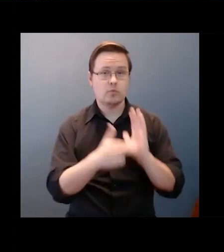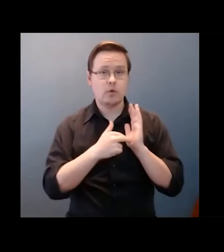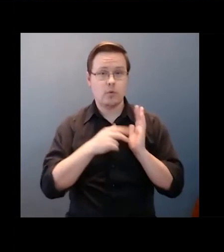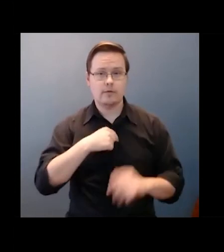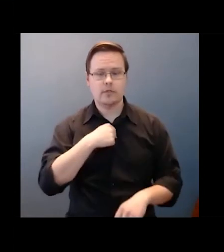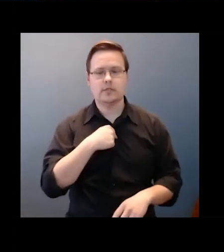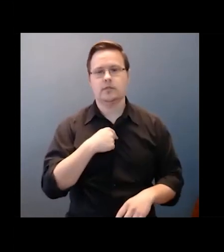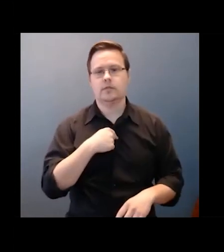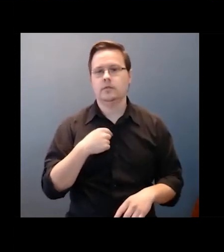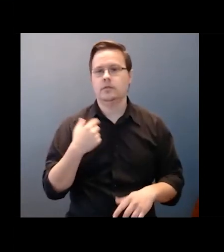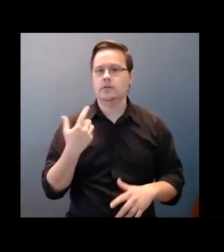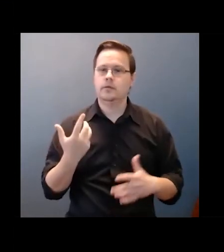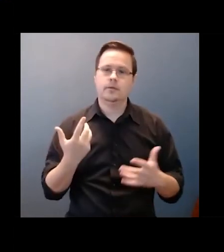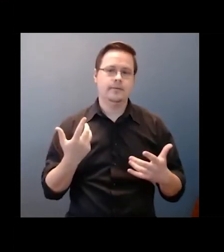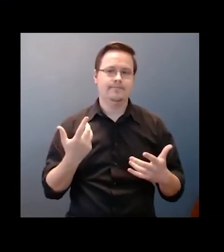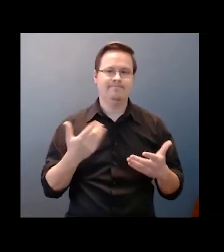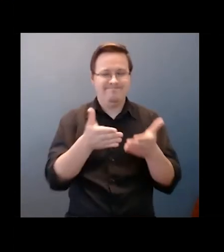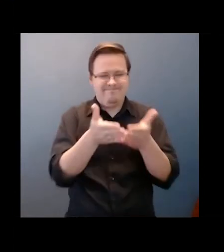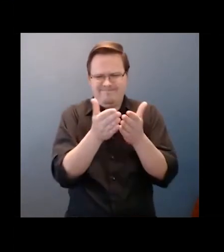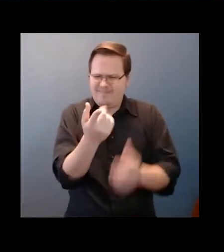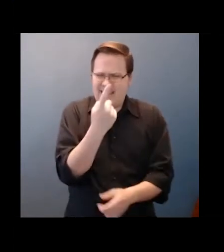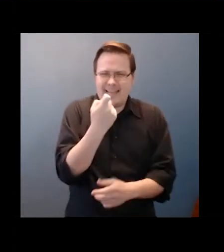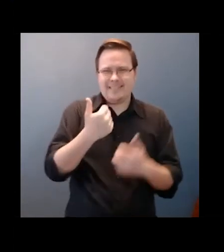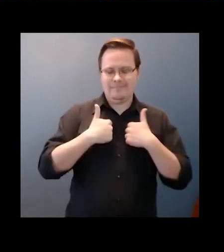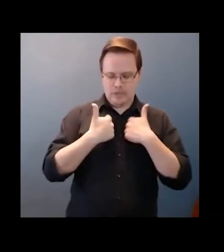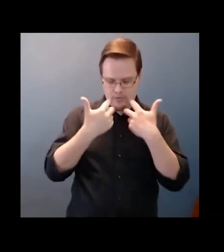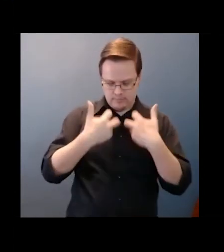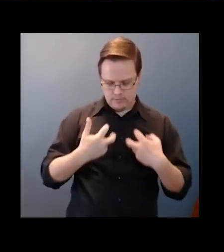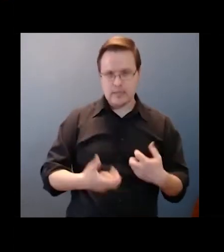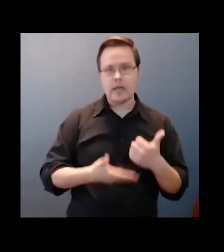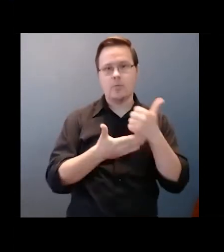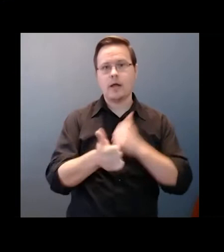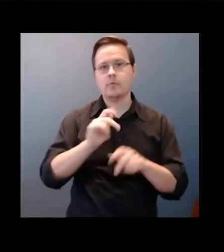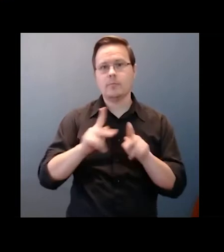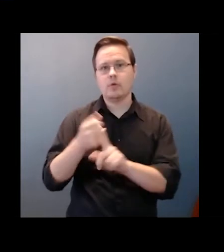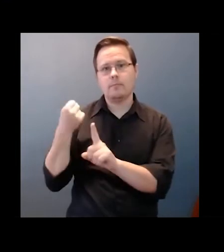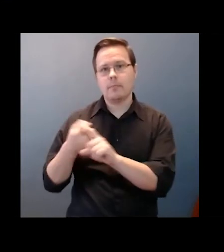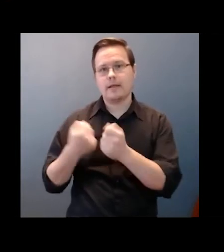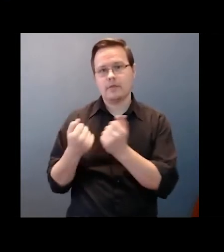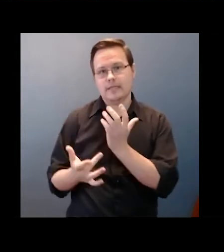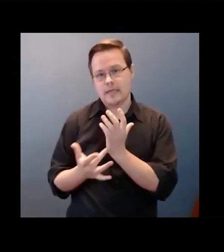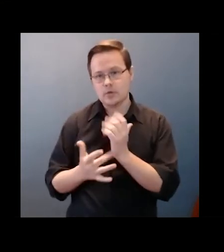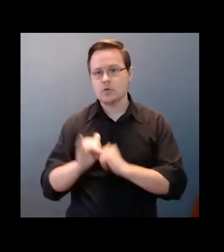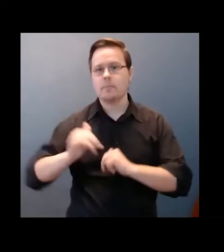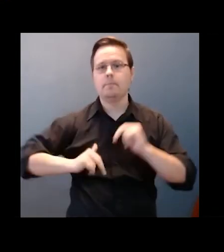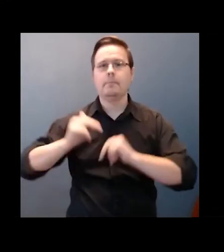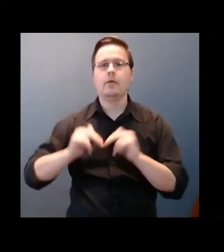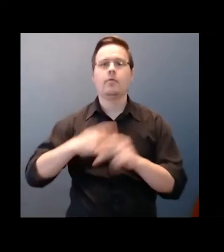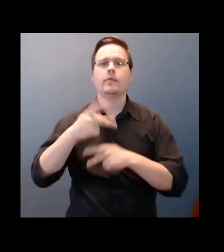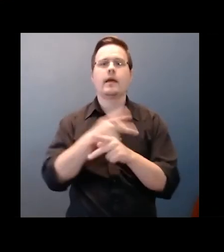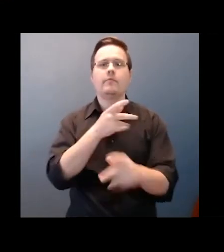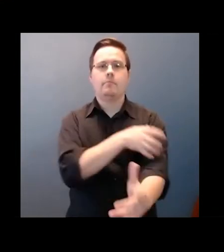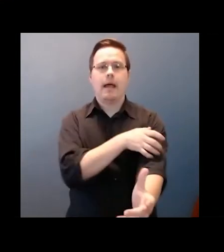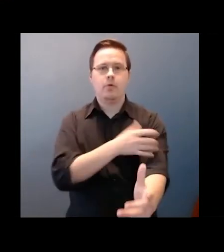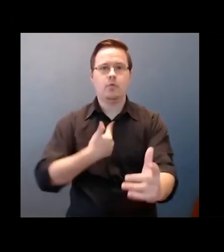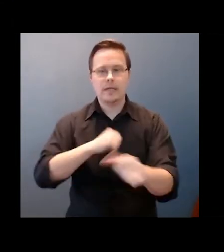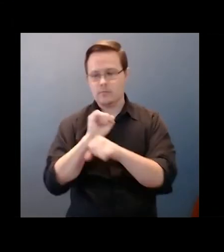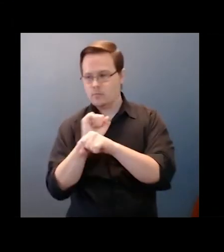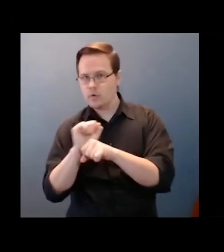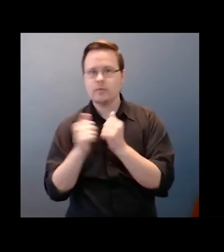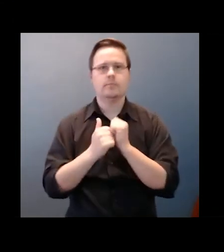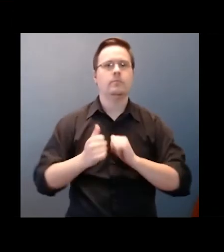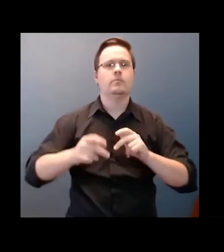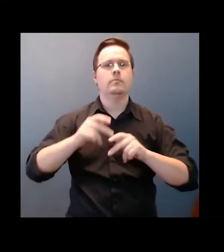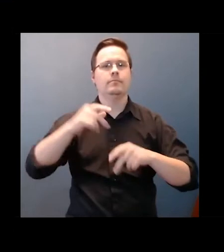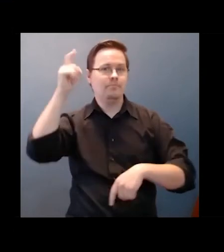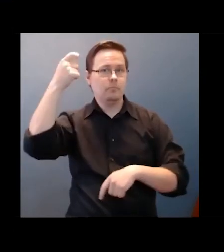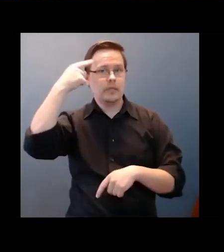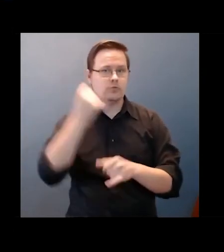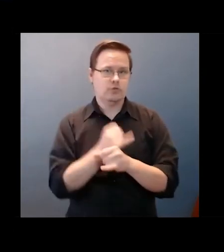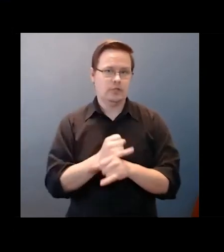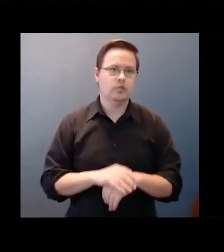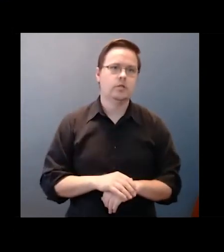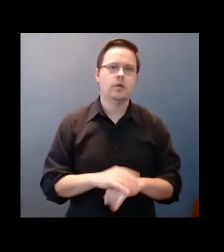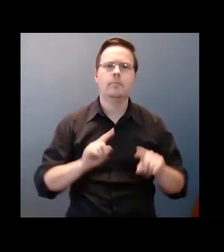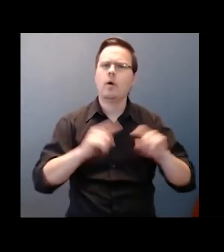And it also requires us to be, you know, but let's ask ourselves, and help others who are affected by these technologies to, to build the kind of power that we can exercise and political institutions.